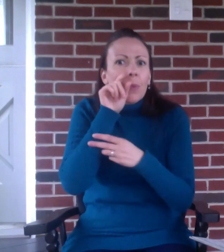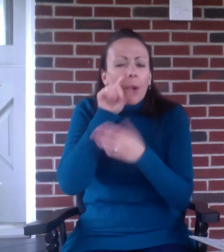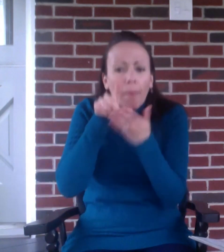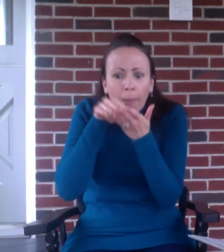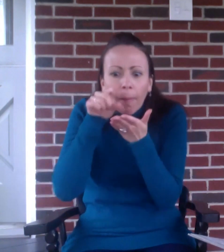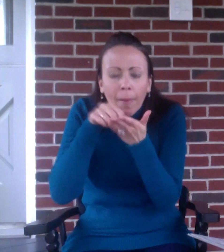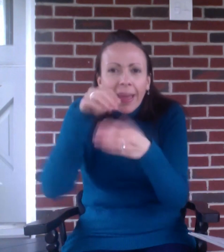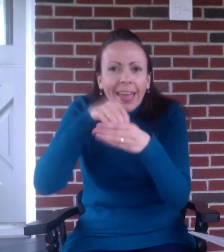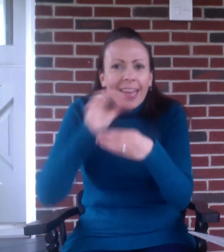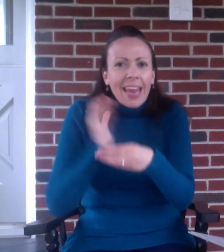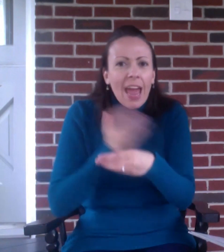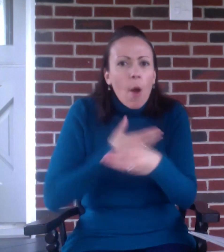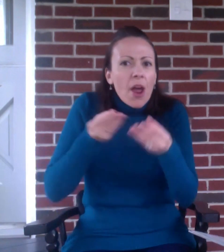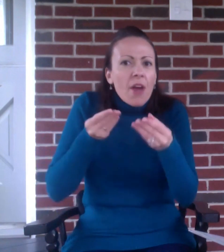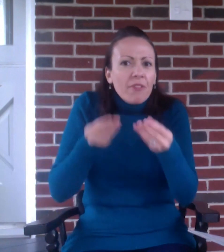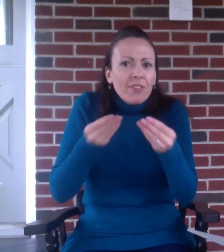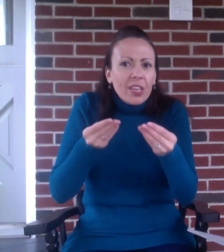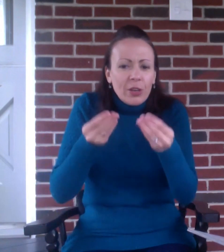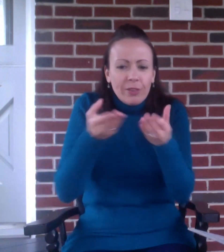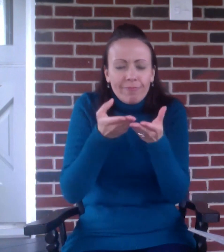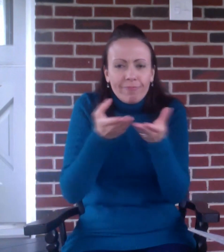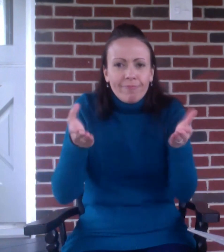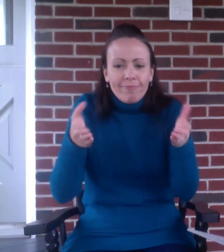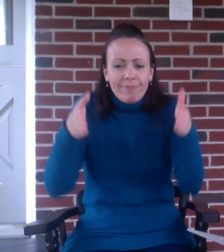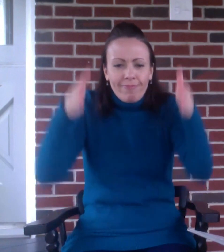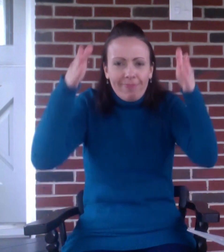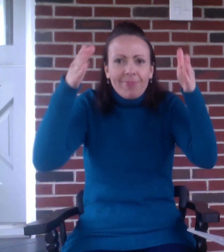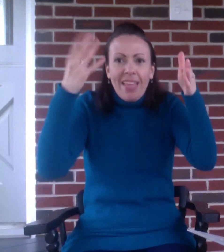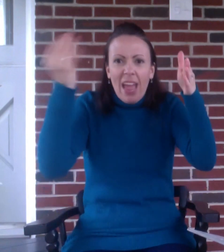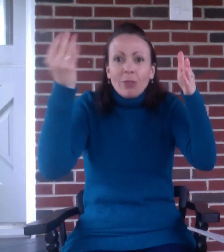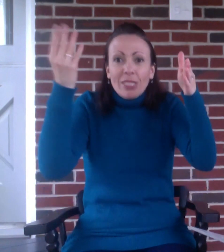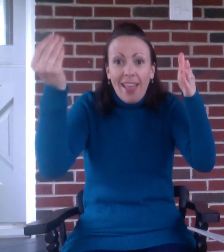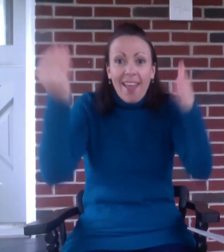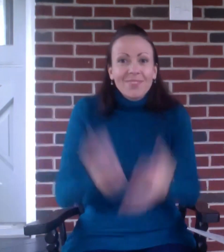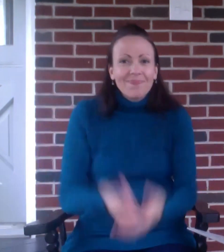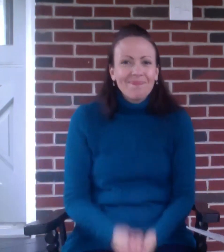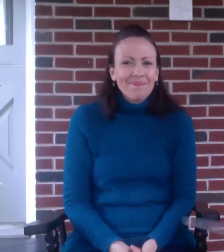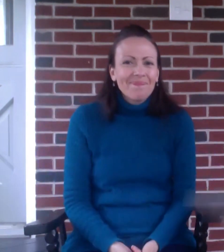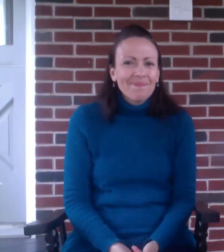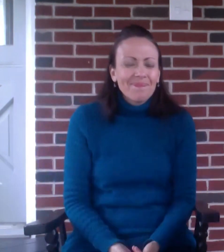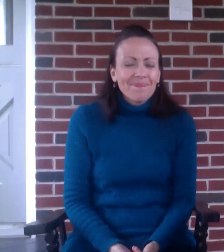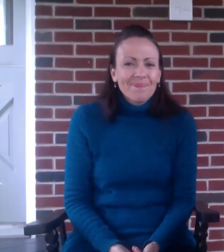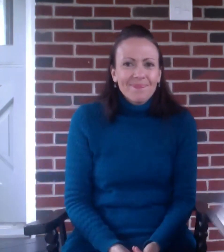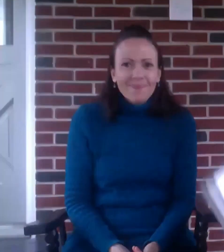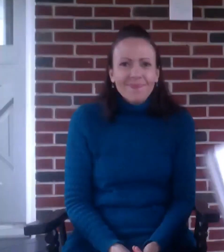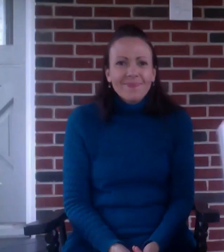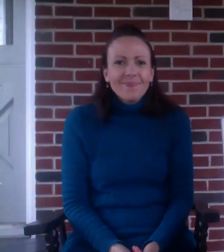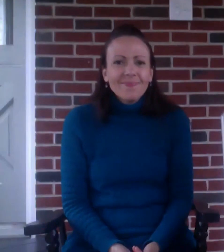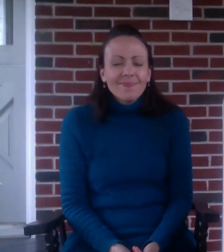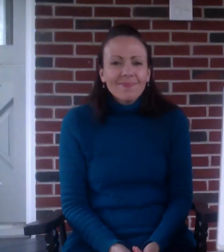You can see the bird showing up next to the one that's made out of tin, and the real bird.